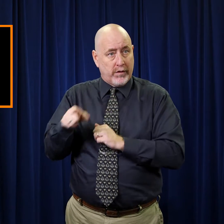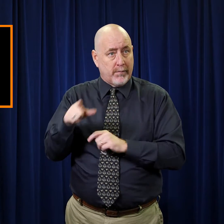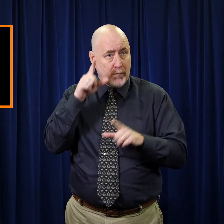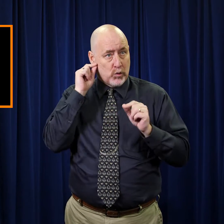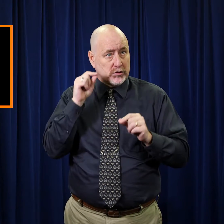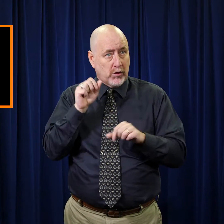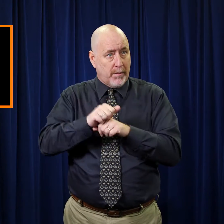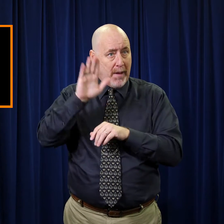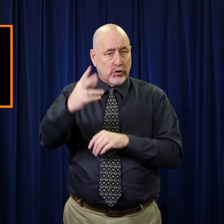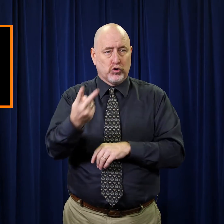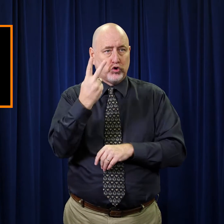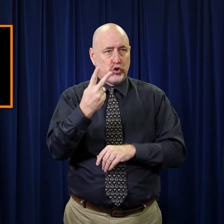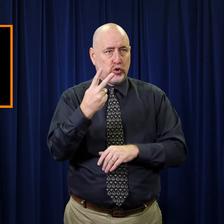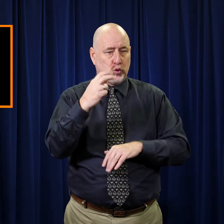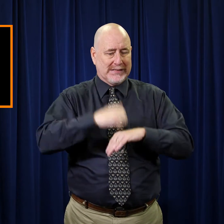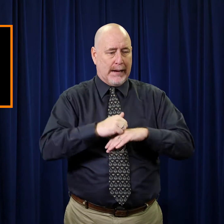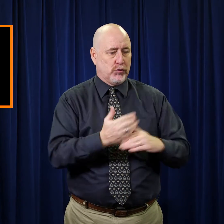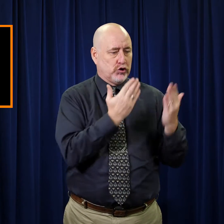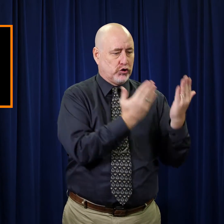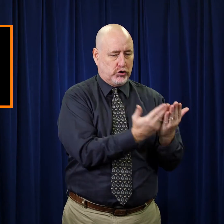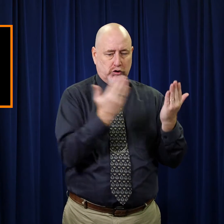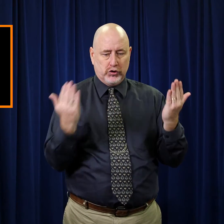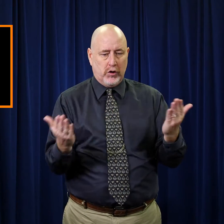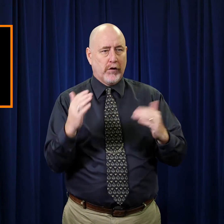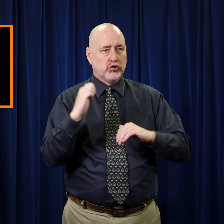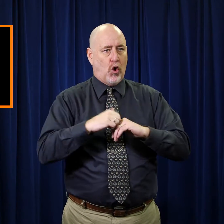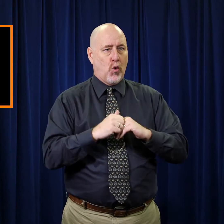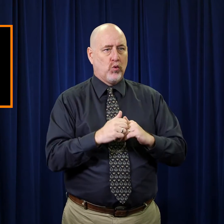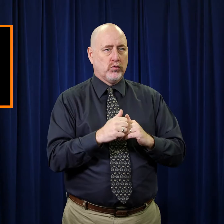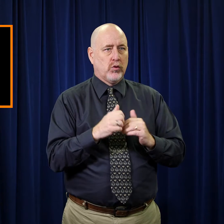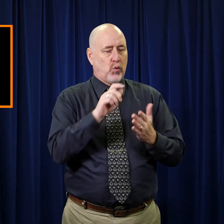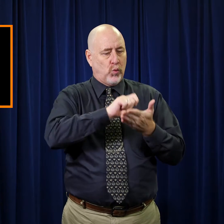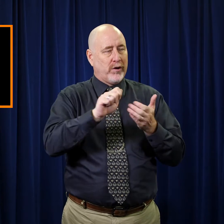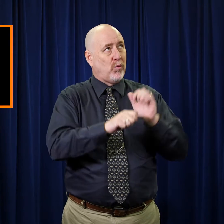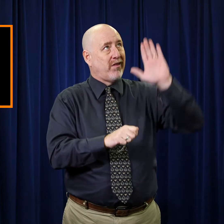end of communicating with him on Sinai— two tables of testimony. Tables of stone